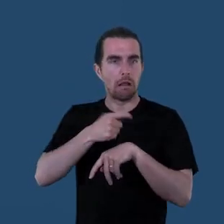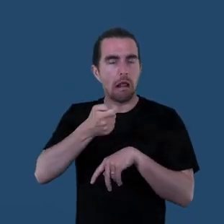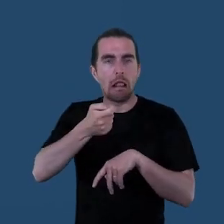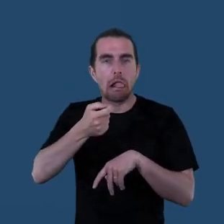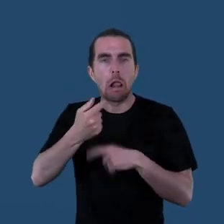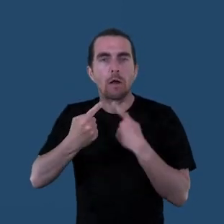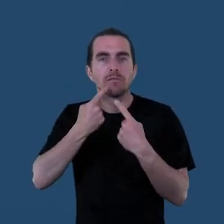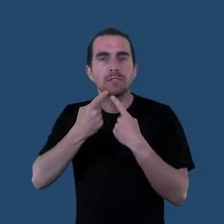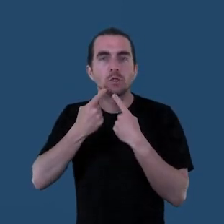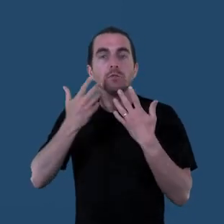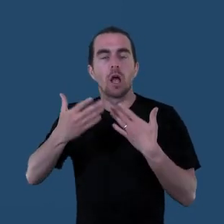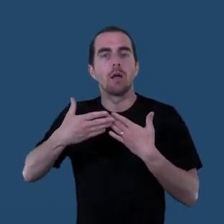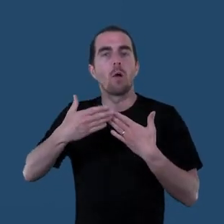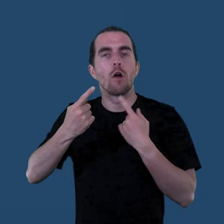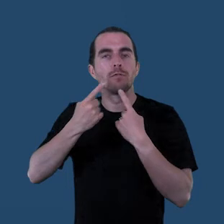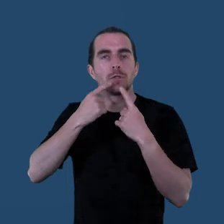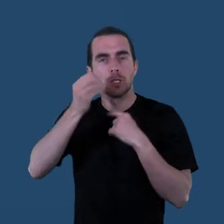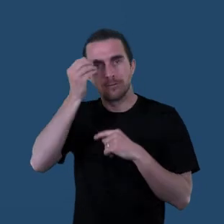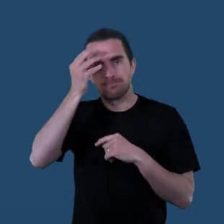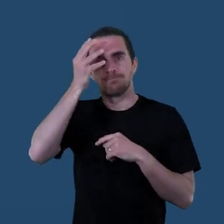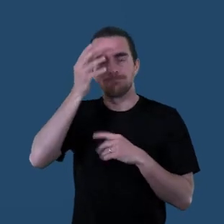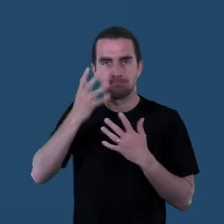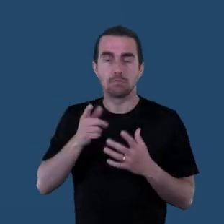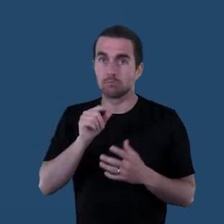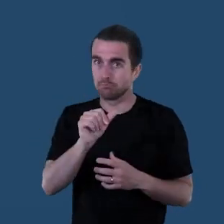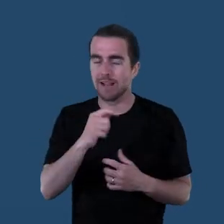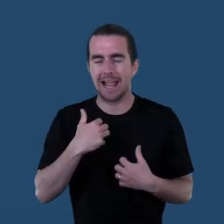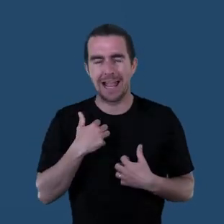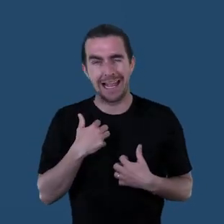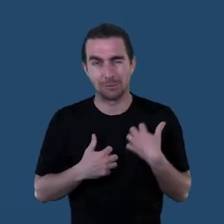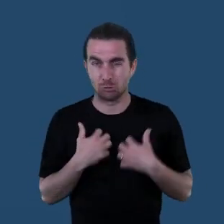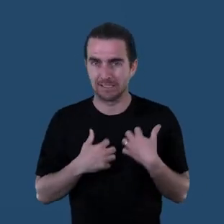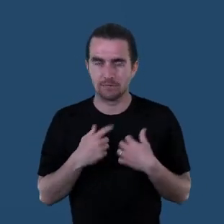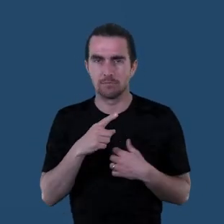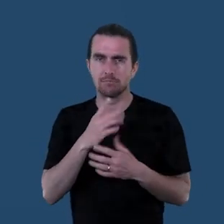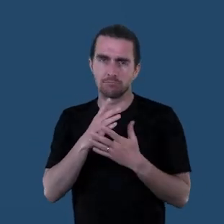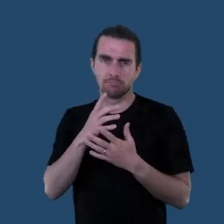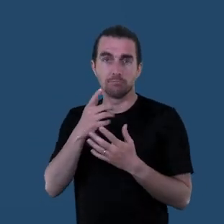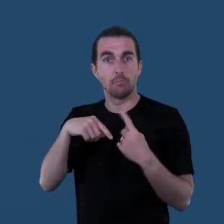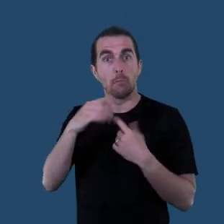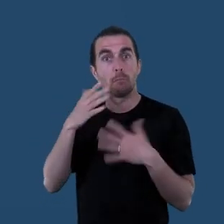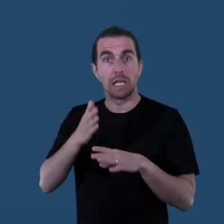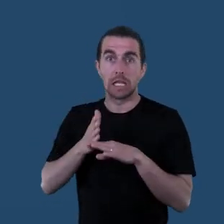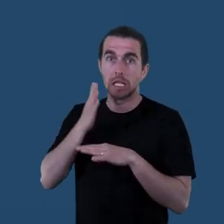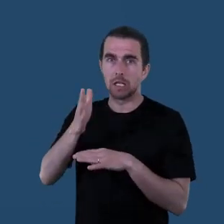It is, and I think, so, it's very interesting for those people who've ever been to our beautiful